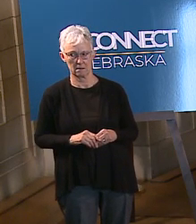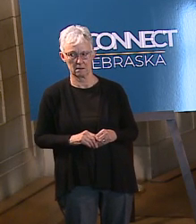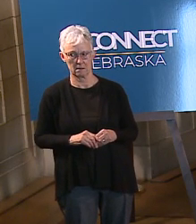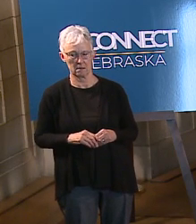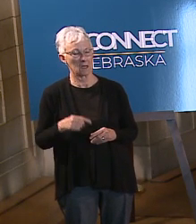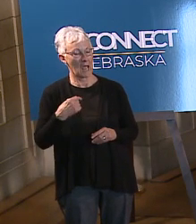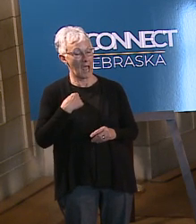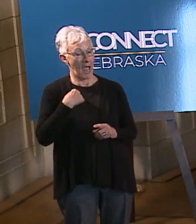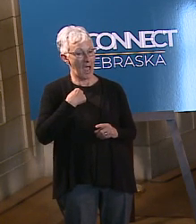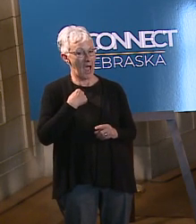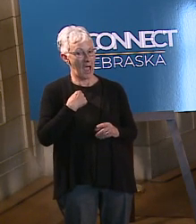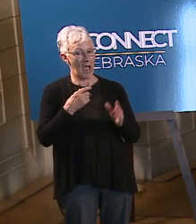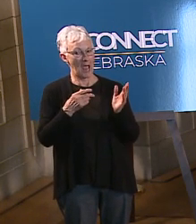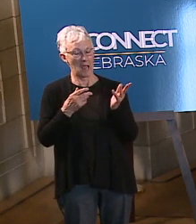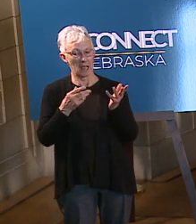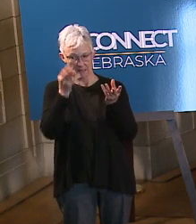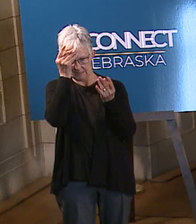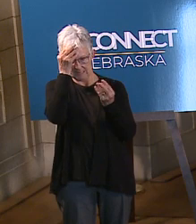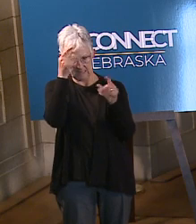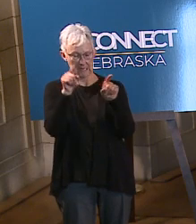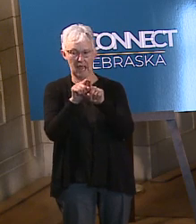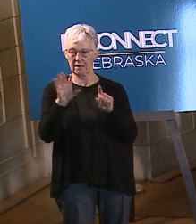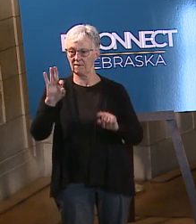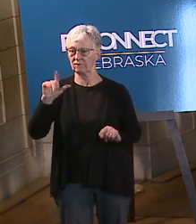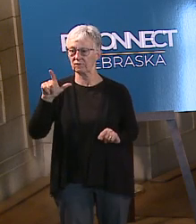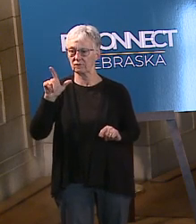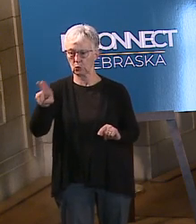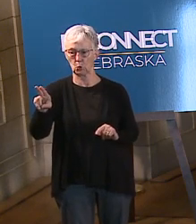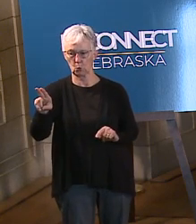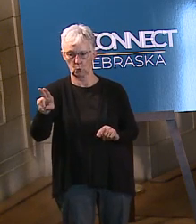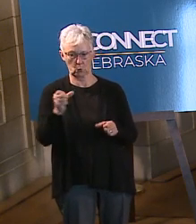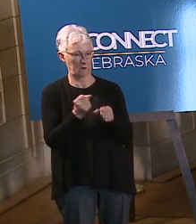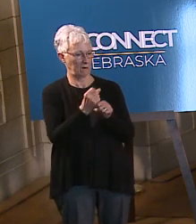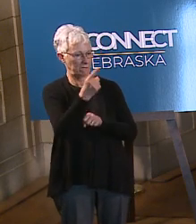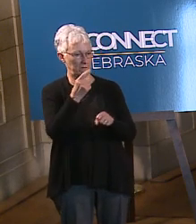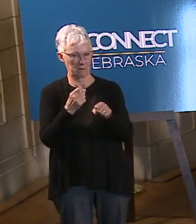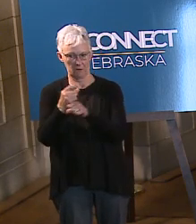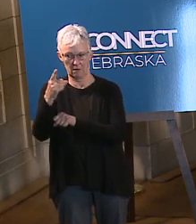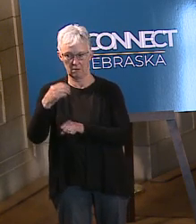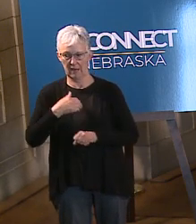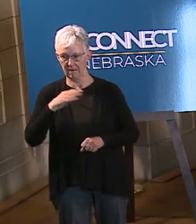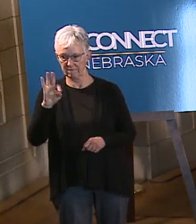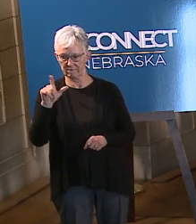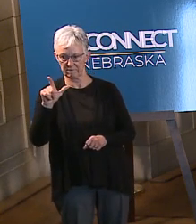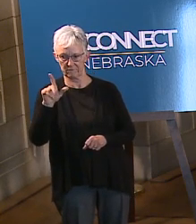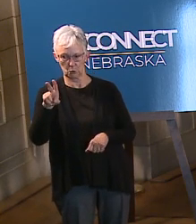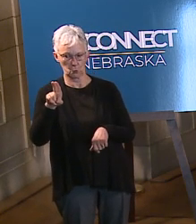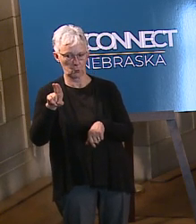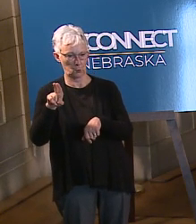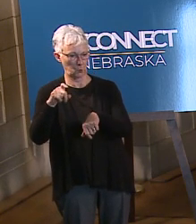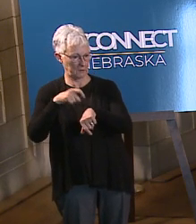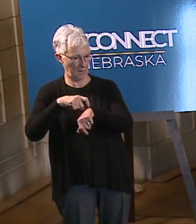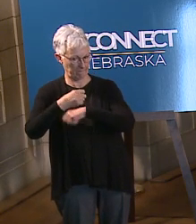DON FROM THE GENERAL STAR, ASKING IS THE PANDEMIC OVER OR IS CORONAVIRUS SOMETHING WE HAVE TO LIVE WITH?